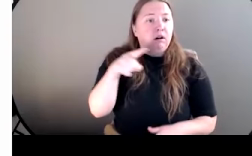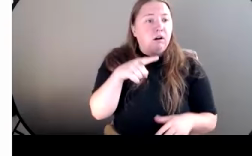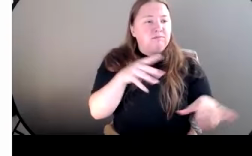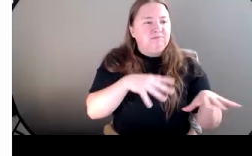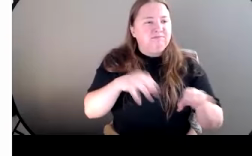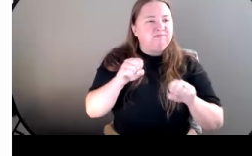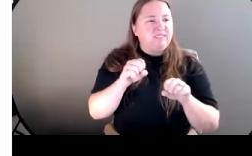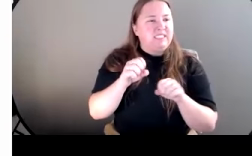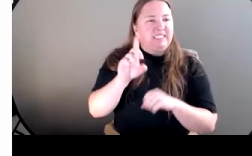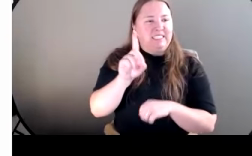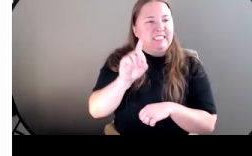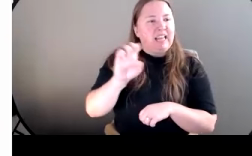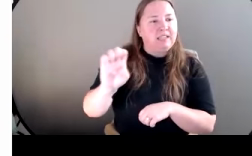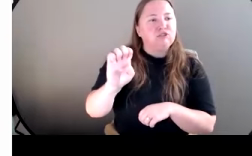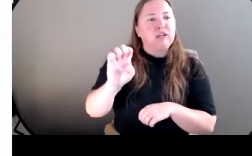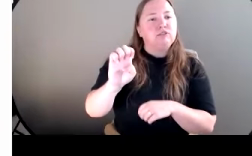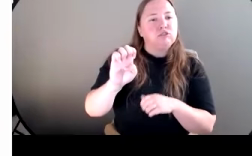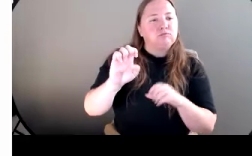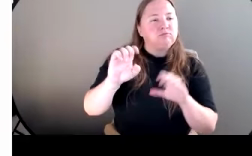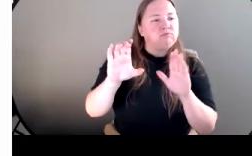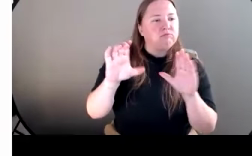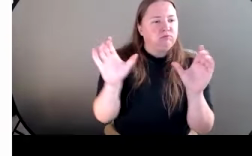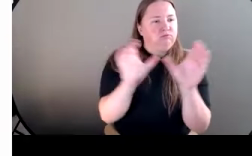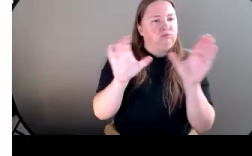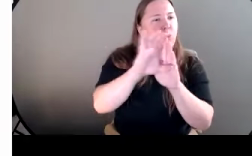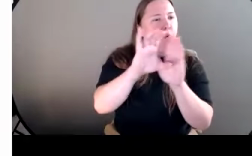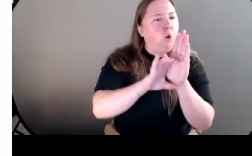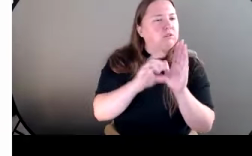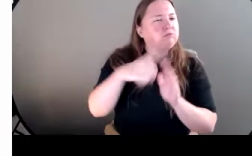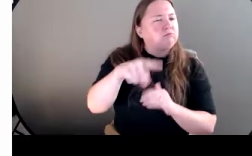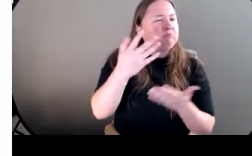certification course, this is probably familiar to you.